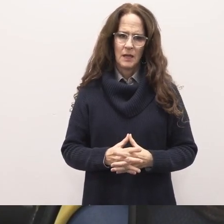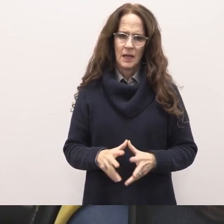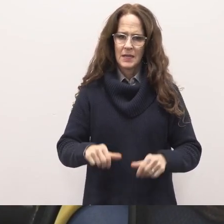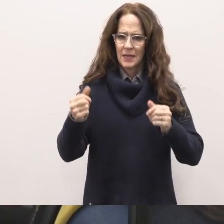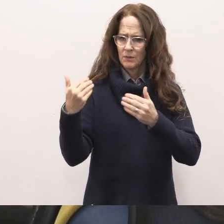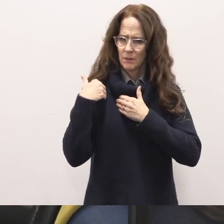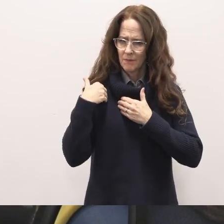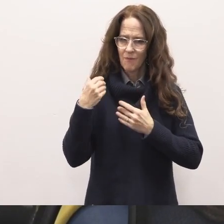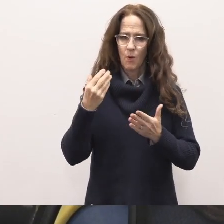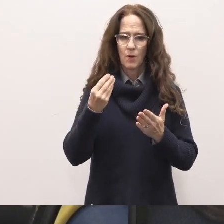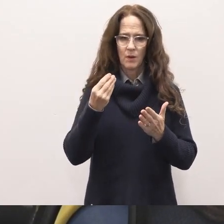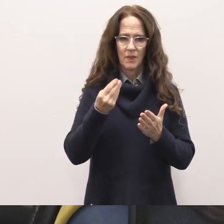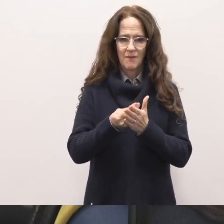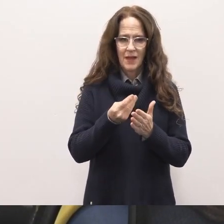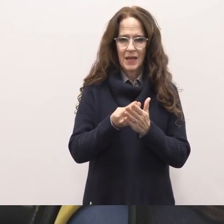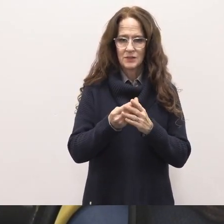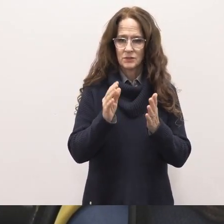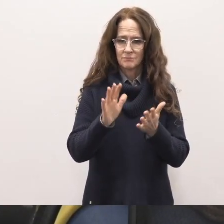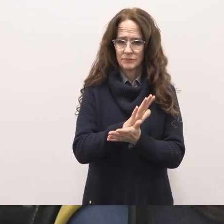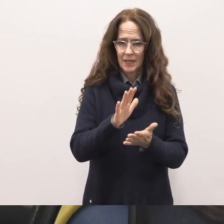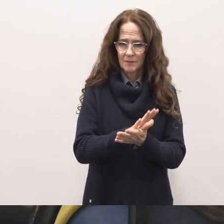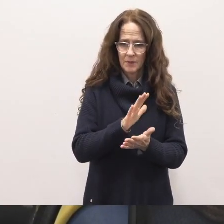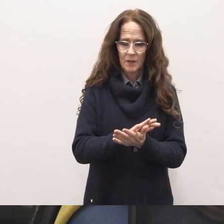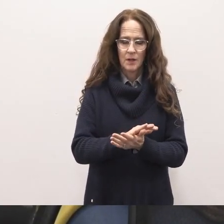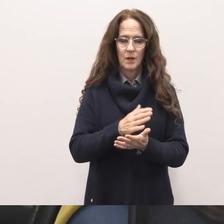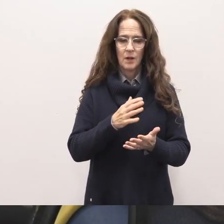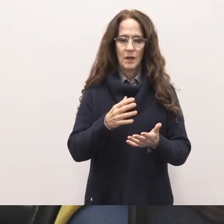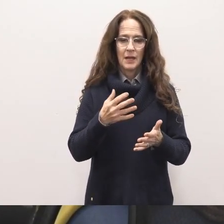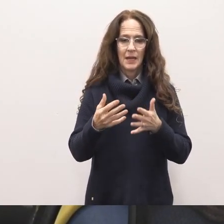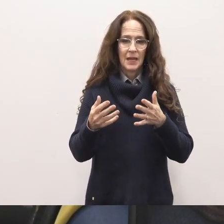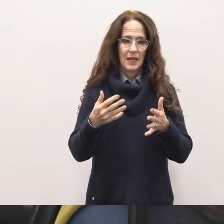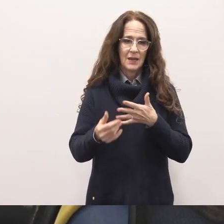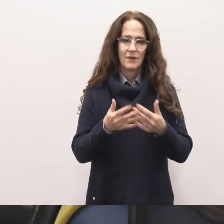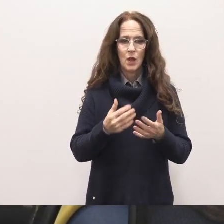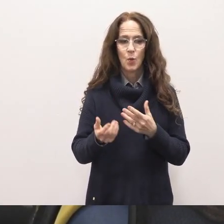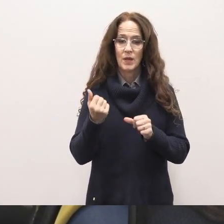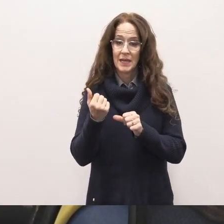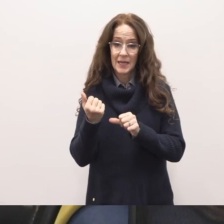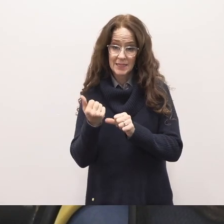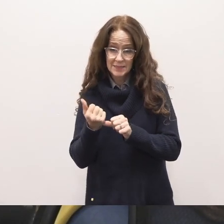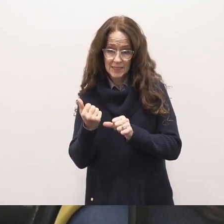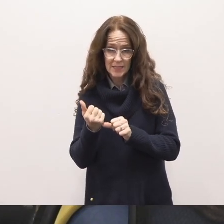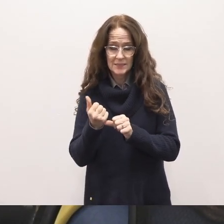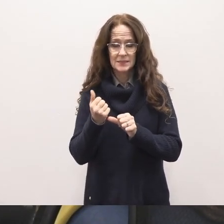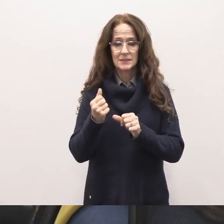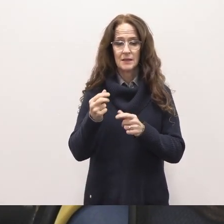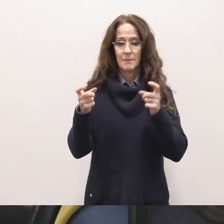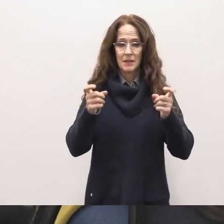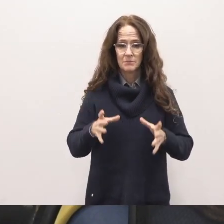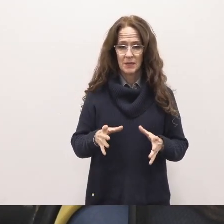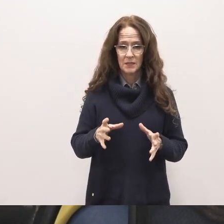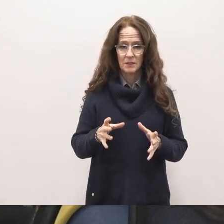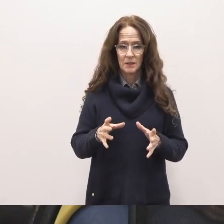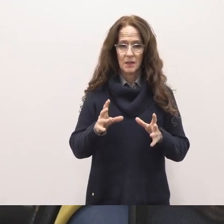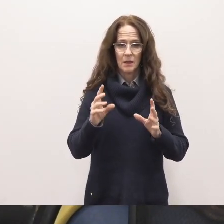for the financial statement. So even though we assist management and preparing the financial statements as presented, it's really management's responsibility.